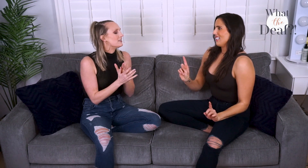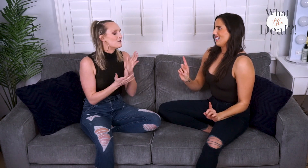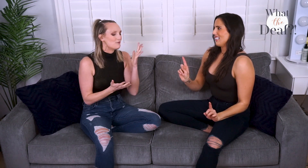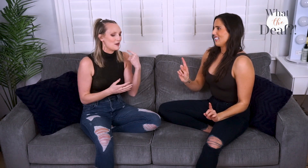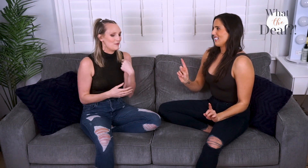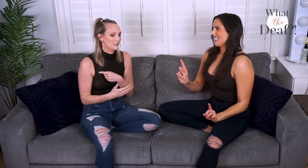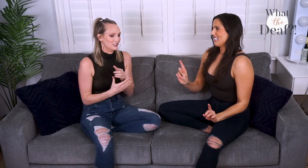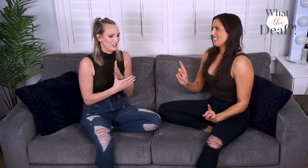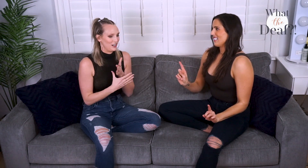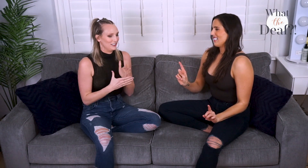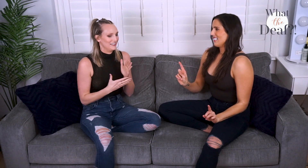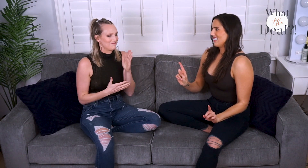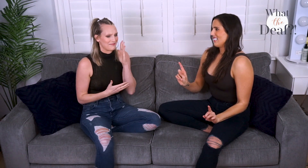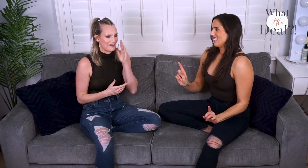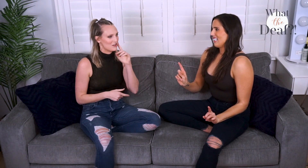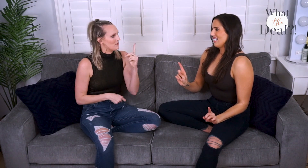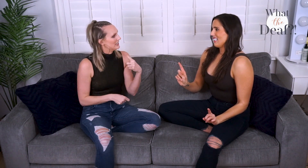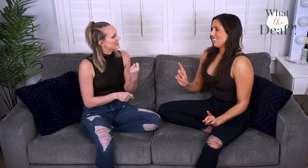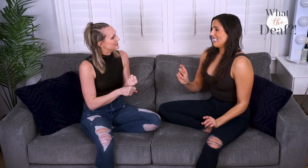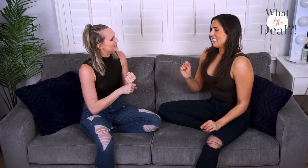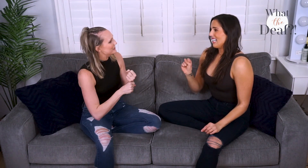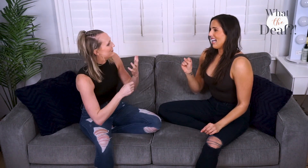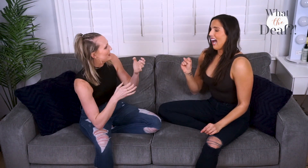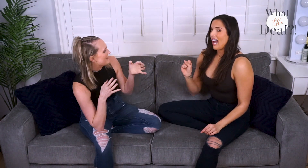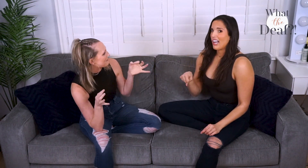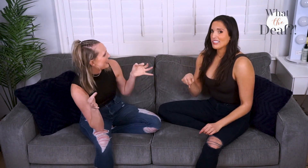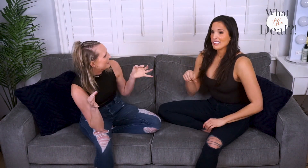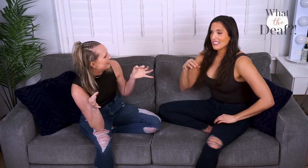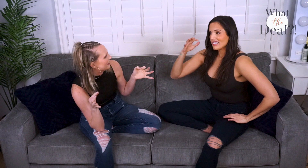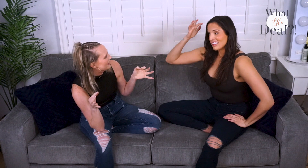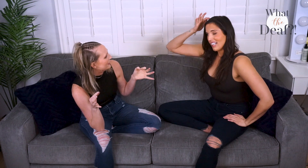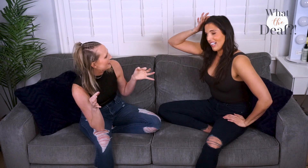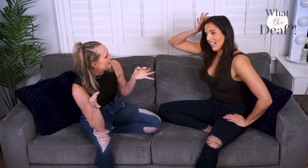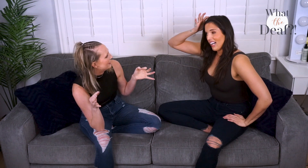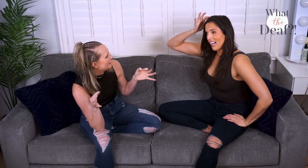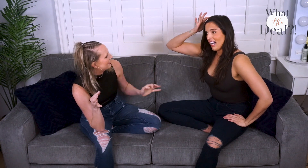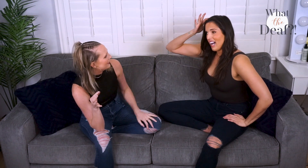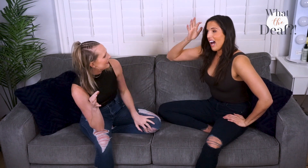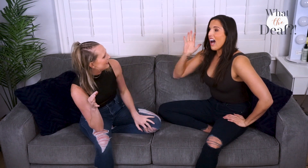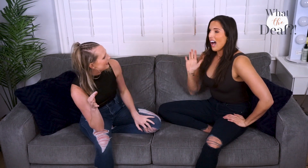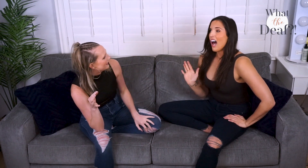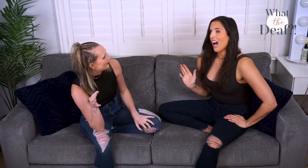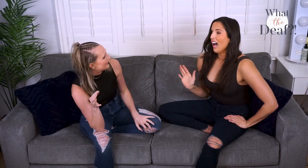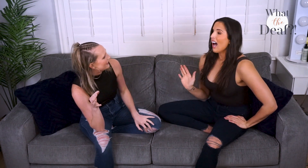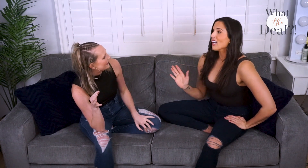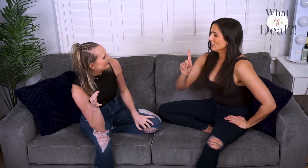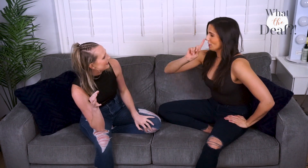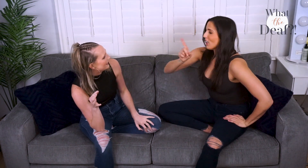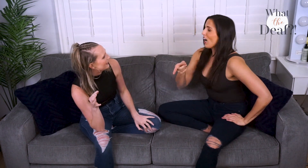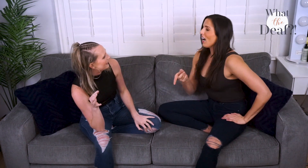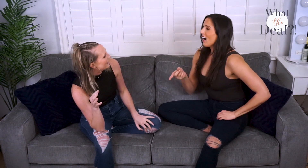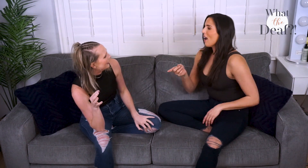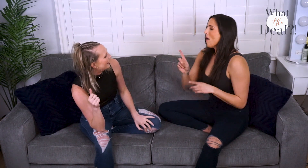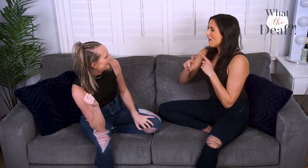Why we've been sharing a bed for a year. You wanna explain that? Well, sure,